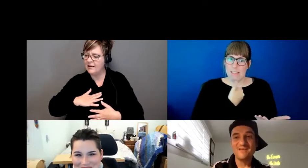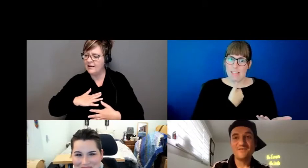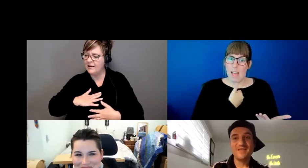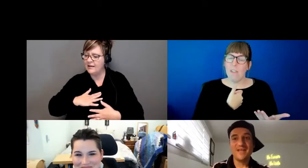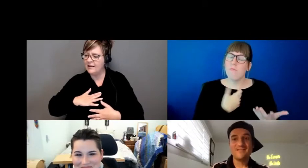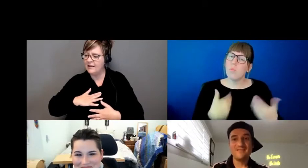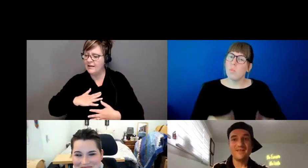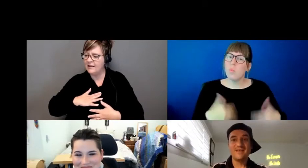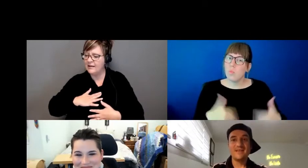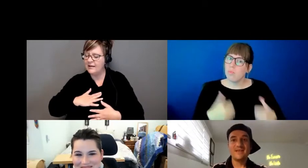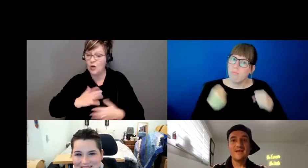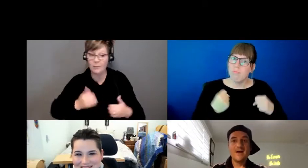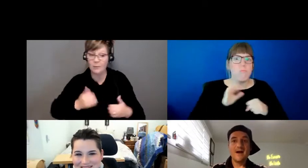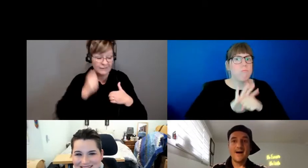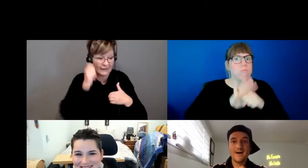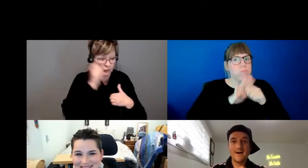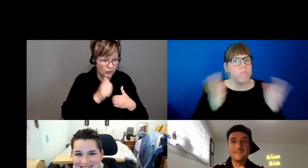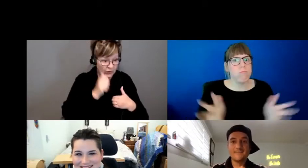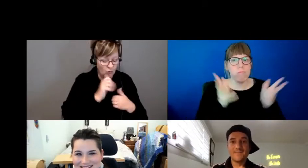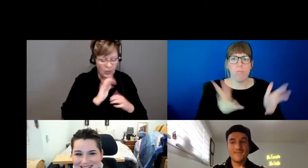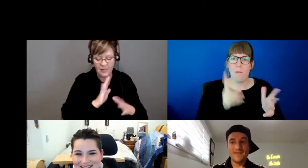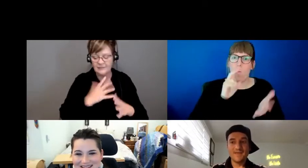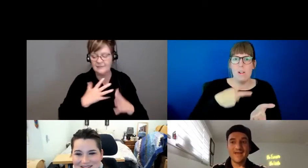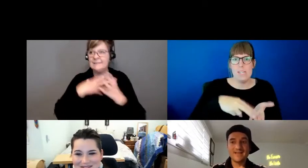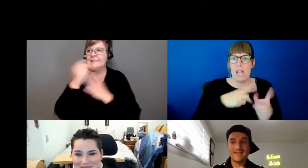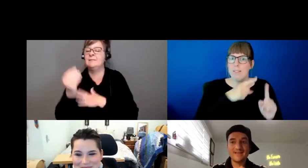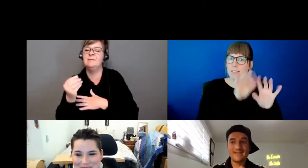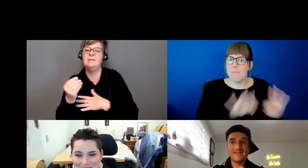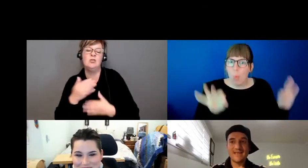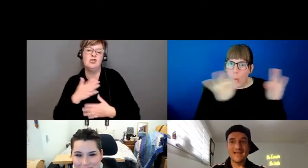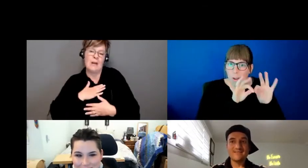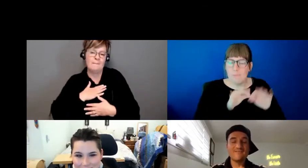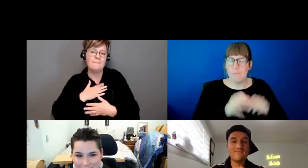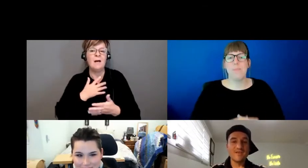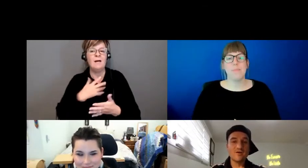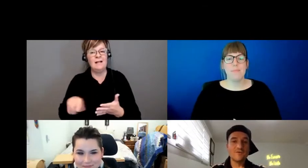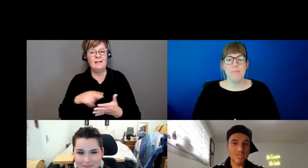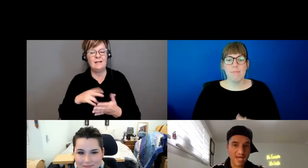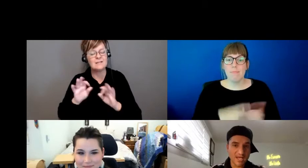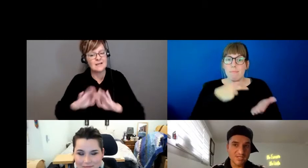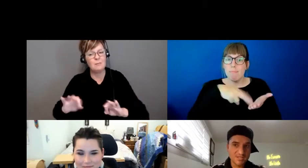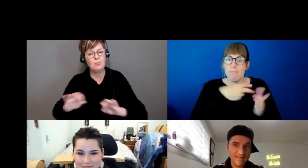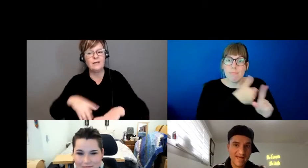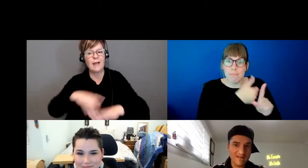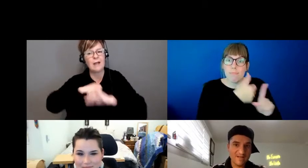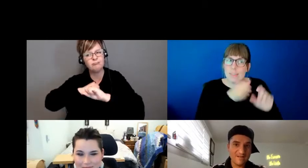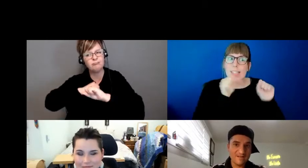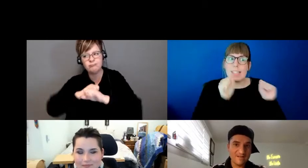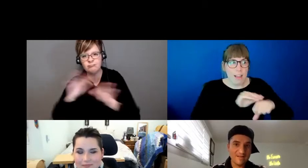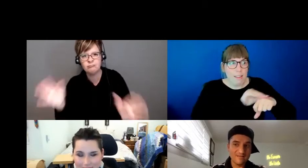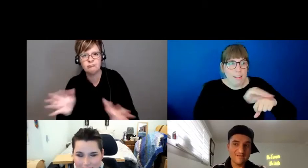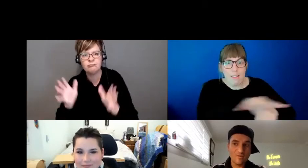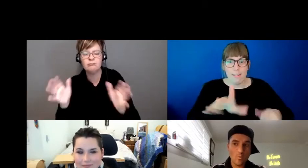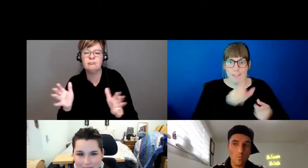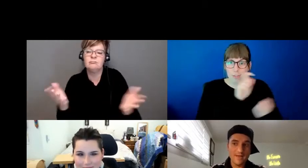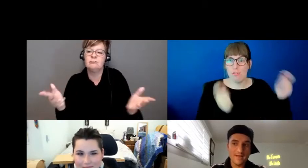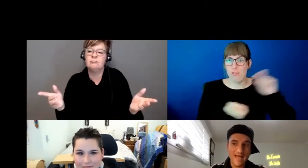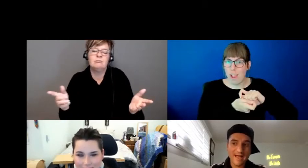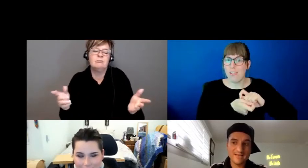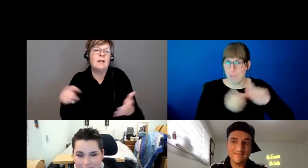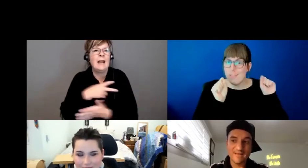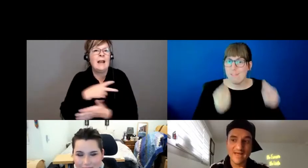FOR DANCE IN THINKING THAT DANCE IS A VEHICLE FOR CHANGE, THAT IT IS THE ONE ACTIVITY THAT